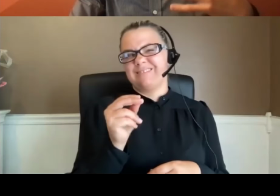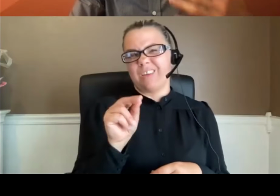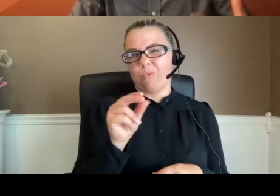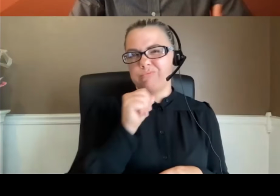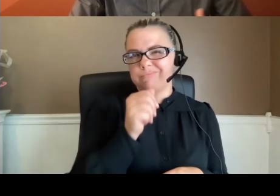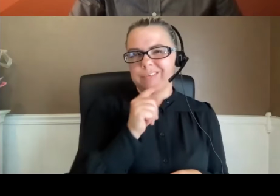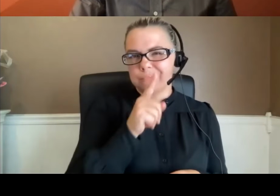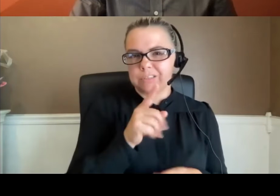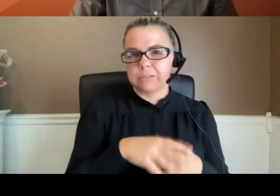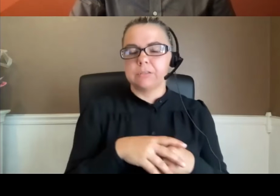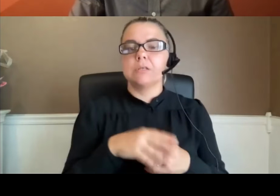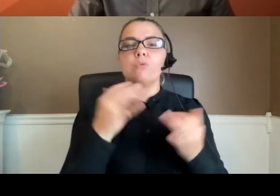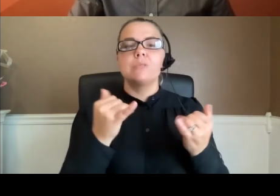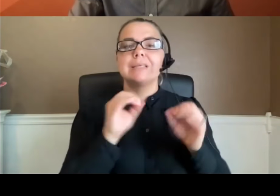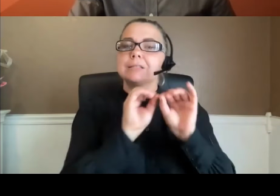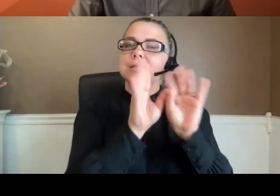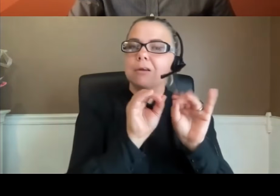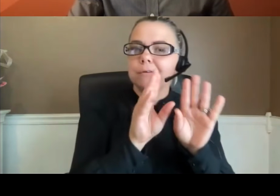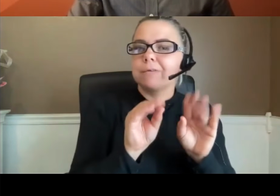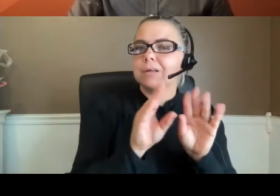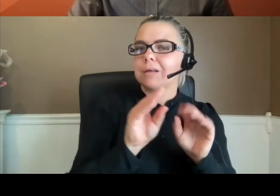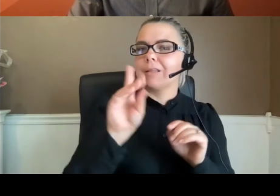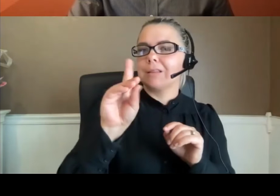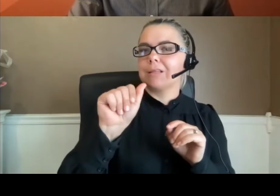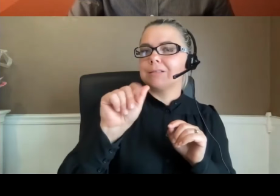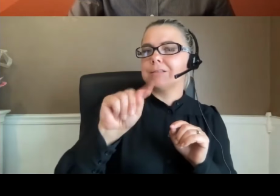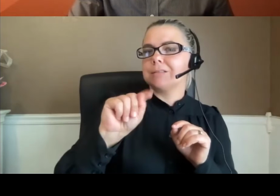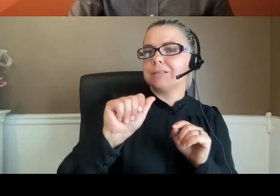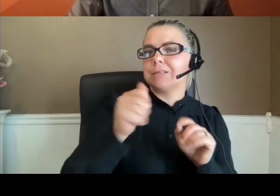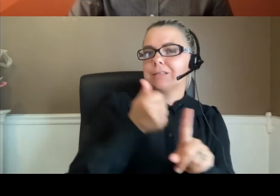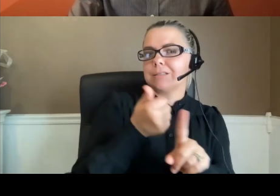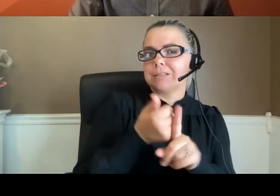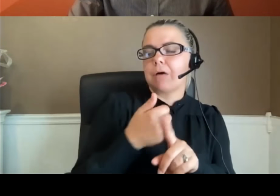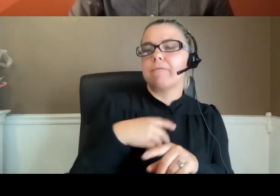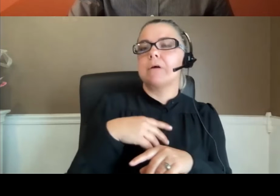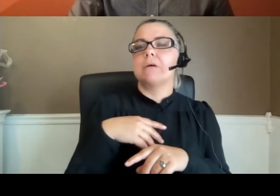around what's going on with the data. So here we say the tuition amount is shown on the y-axis.